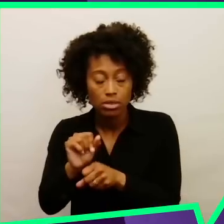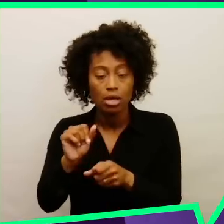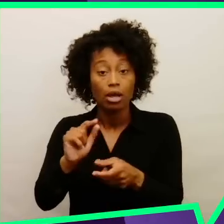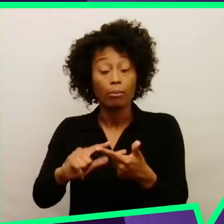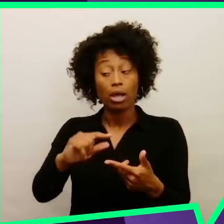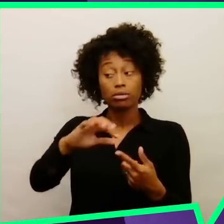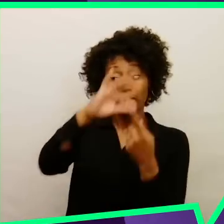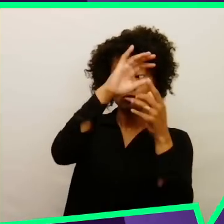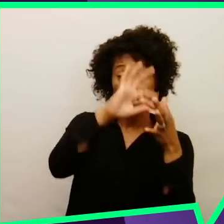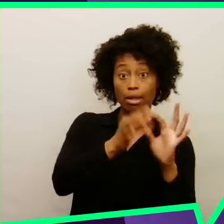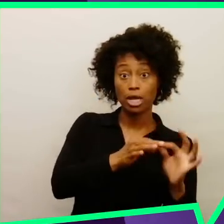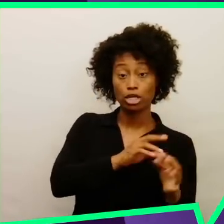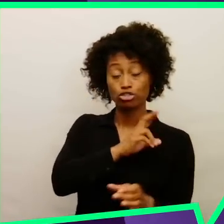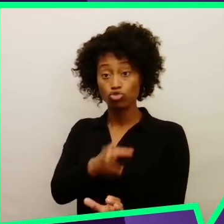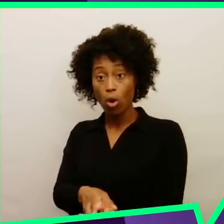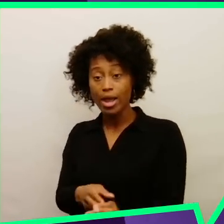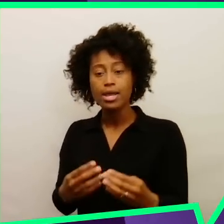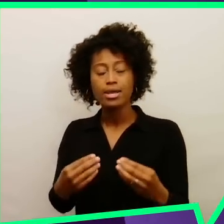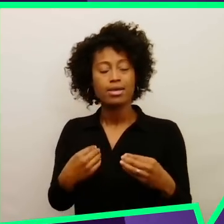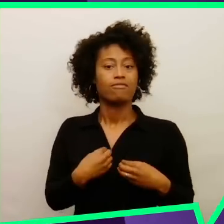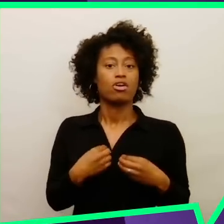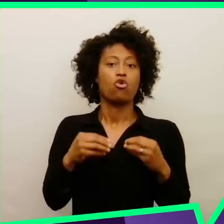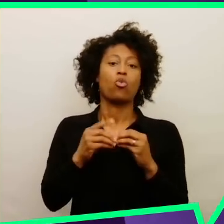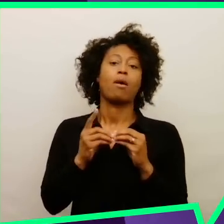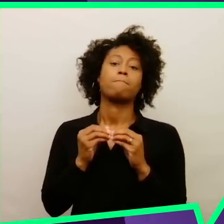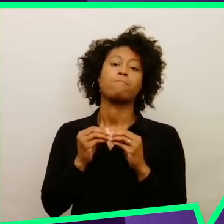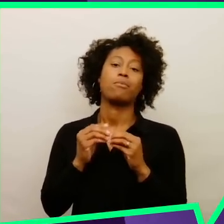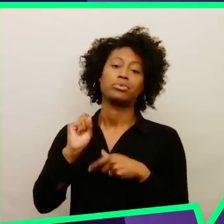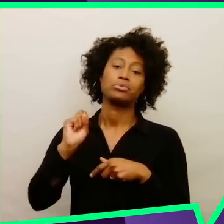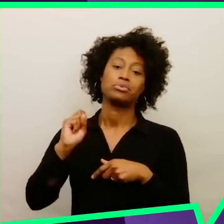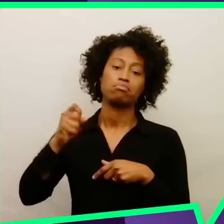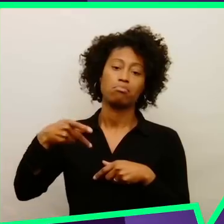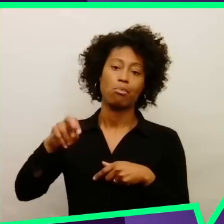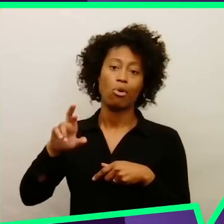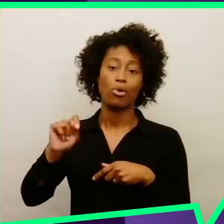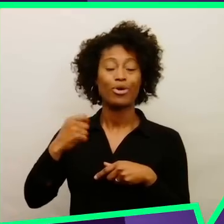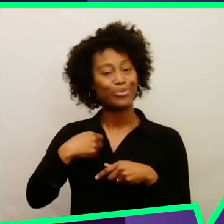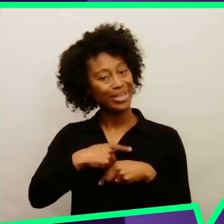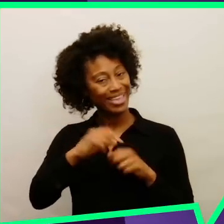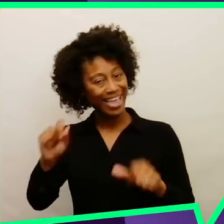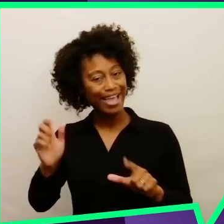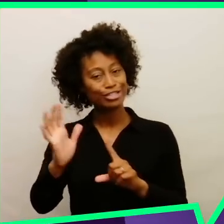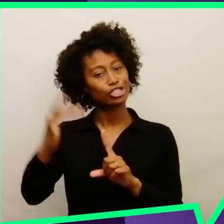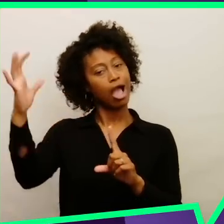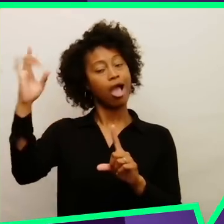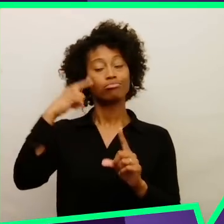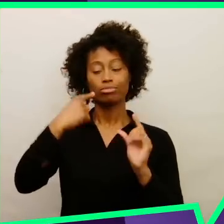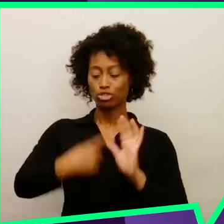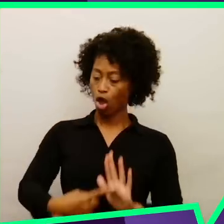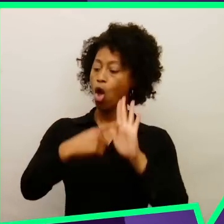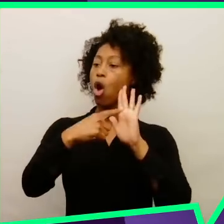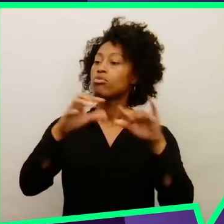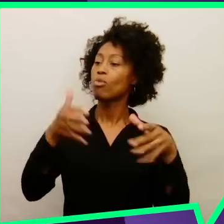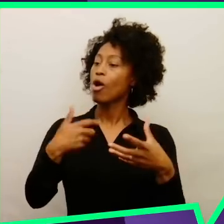gives us one more sport that we can really shine at and show the world that we're just like everybody else.